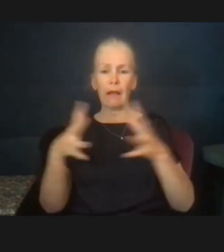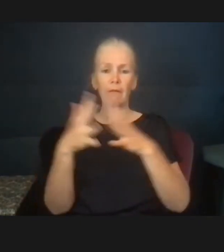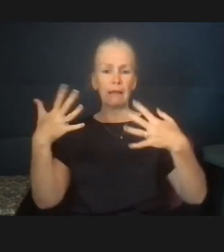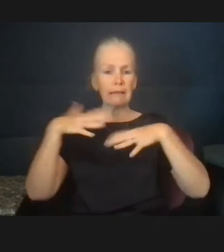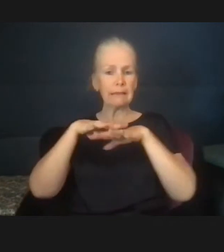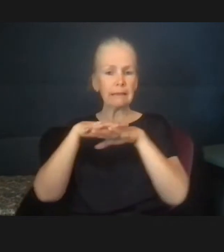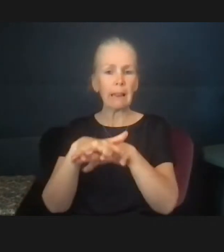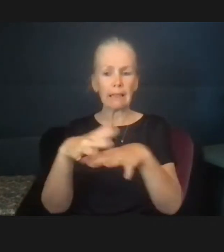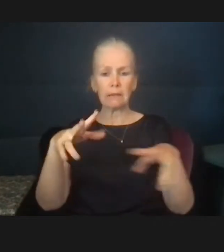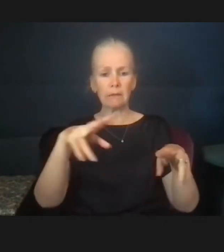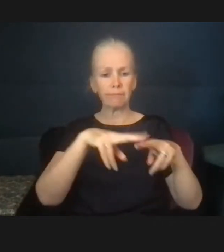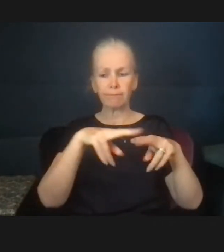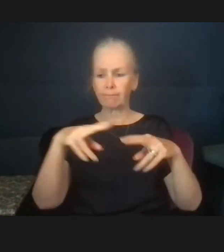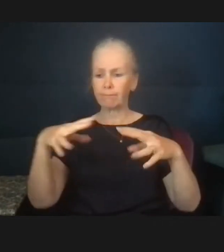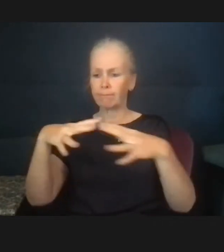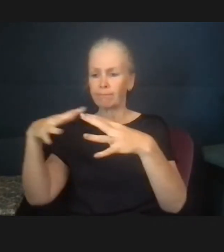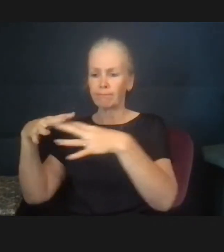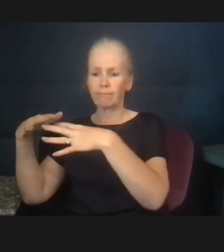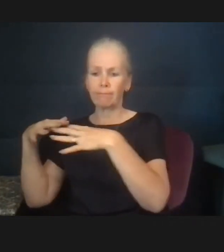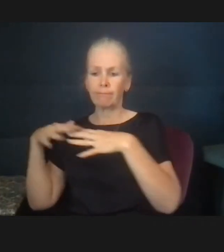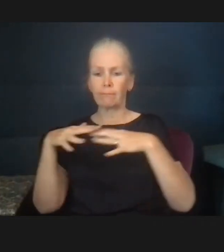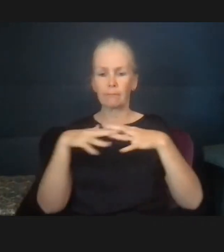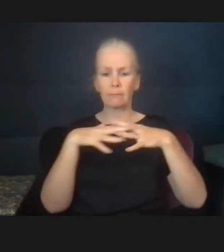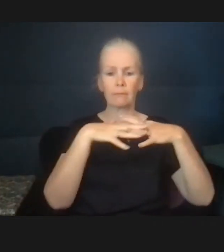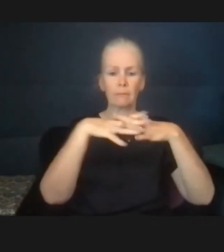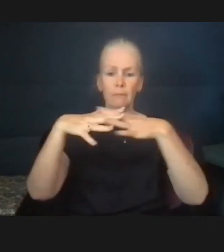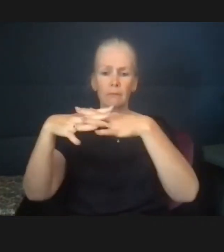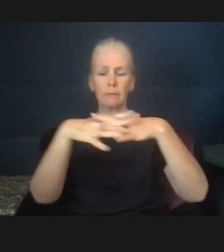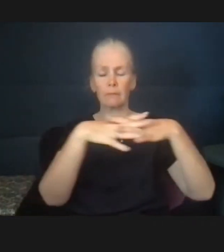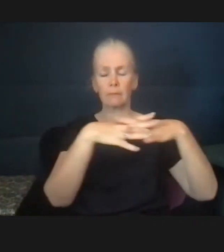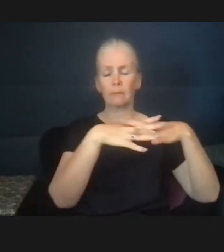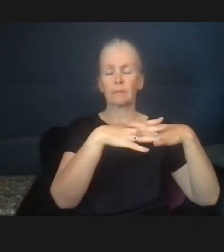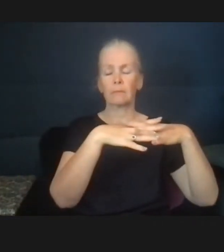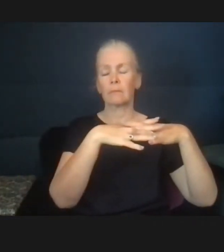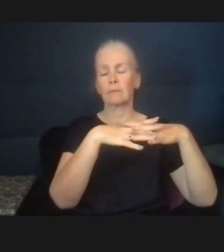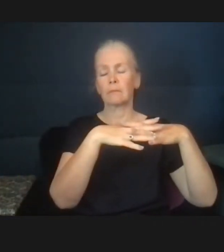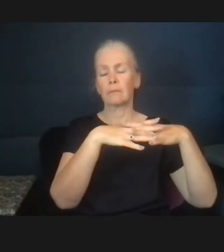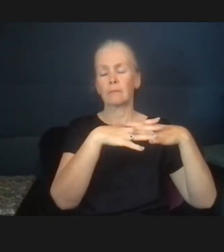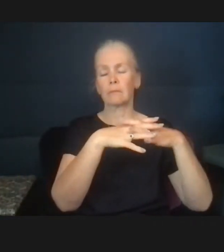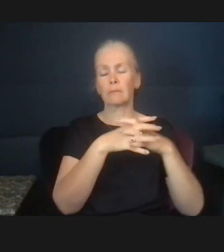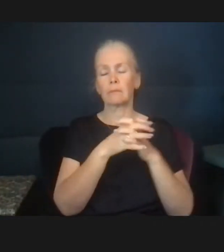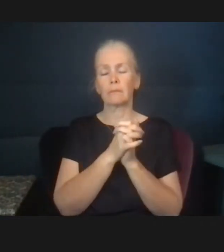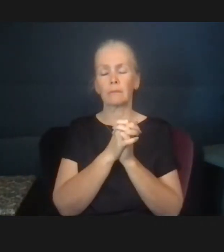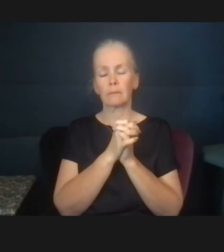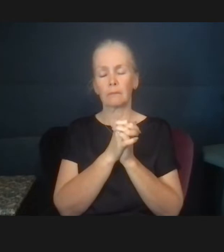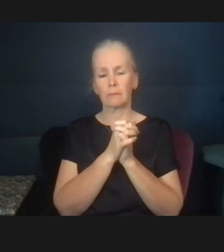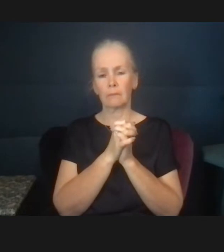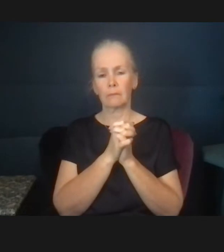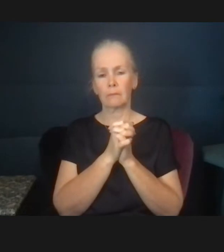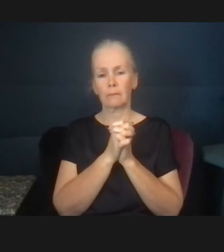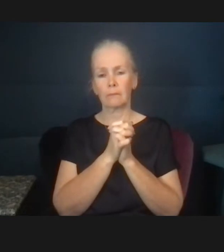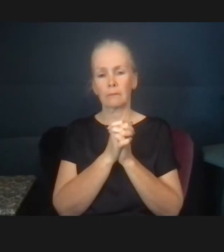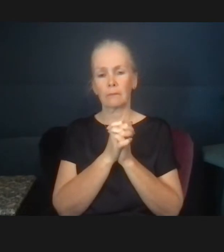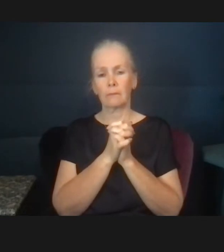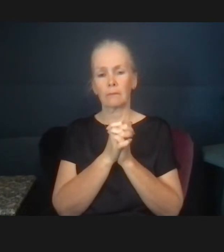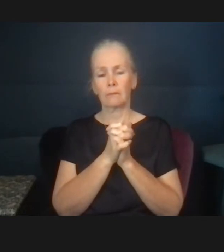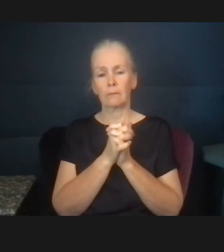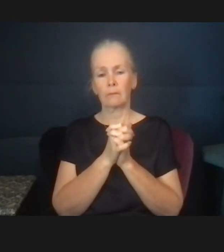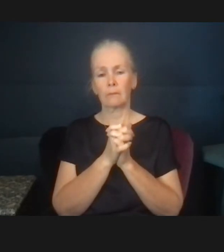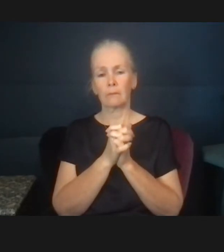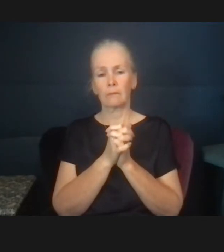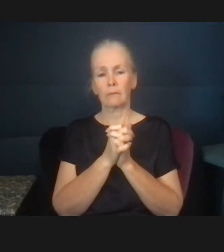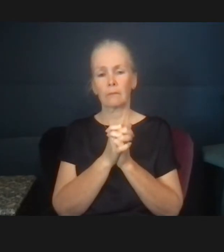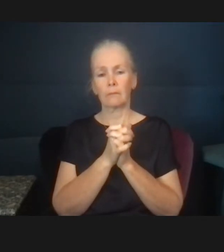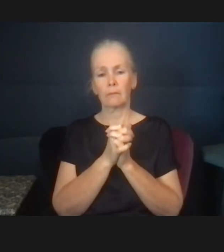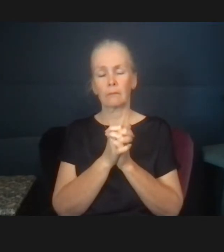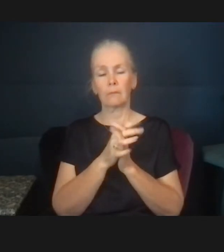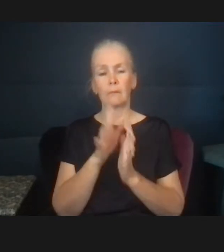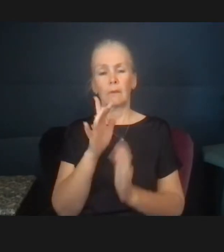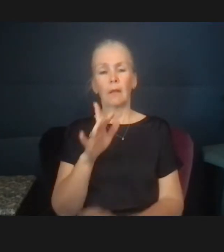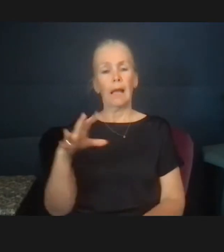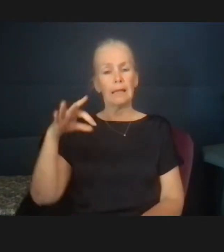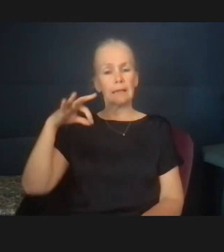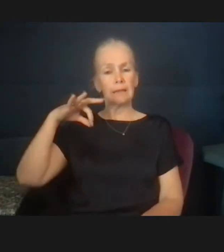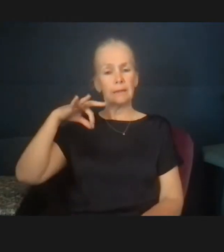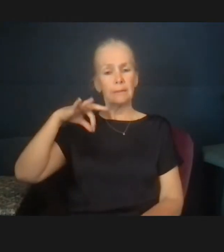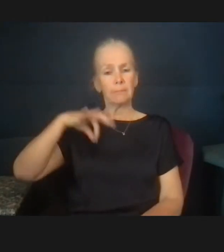I think that it's hugely beneficial to have a certain level of awareness and